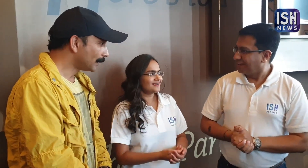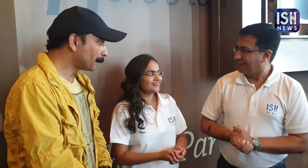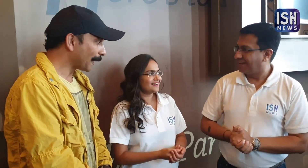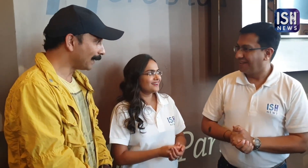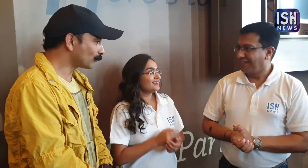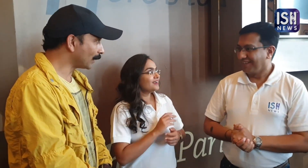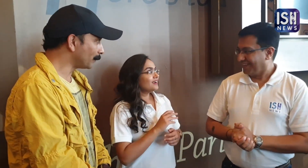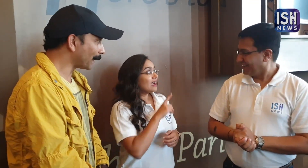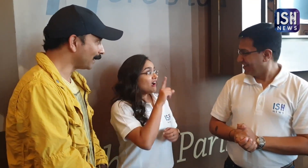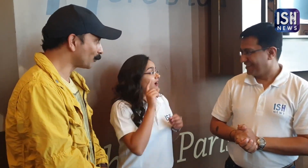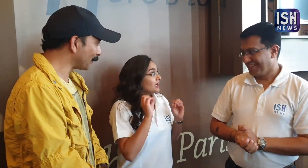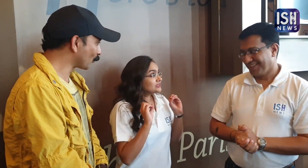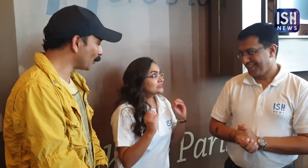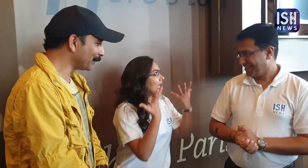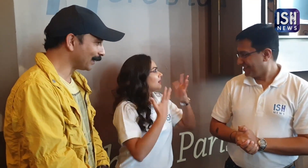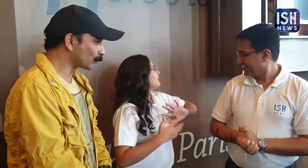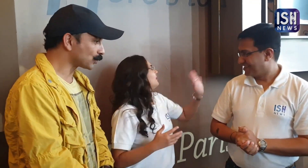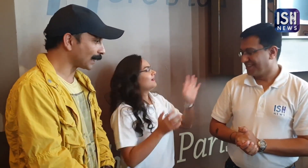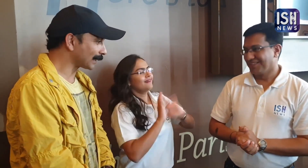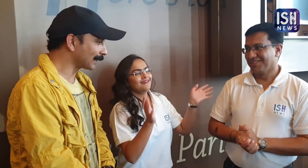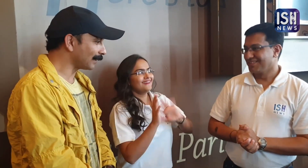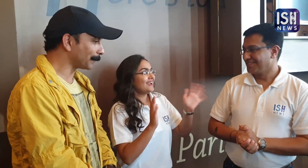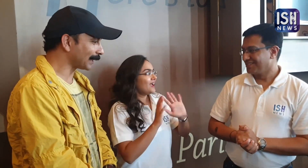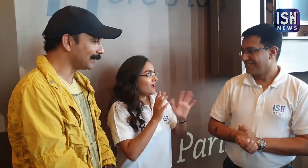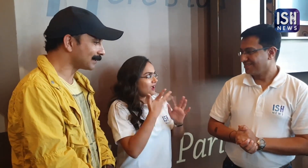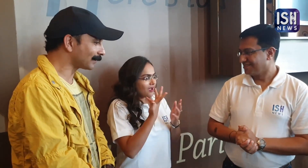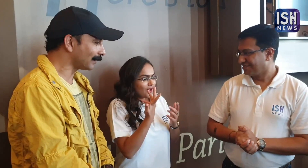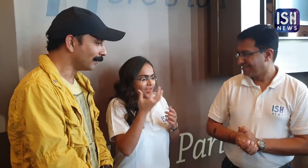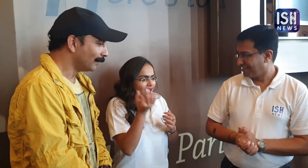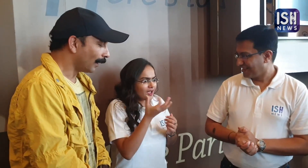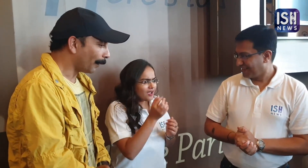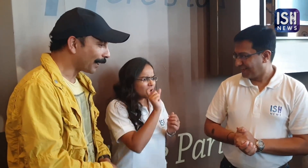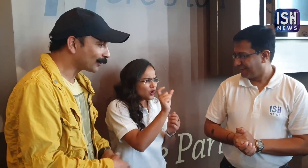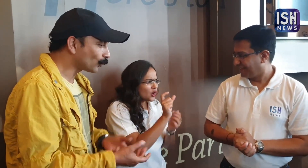We would not have been able to start without him as we did not know the technical signs.